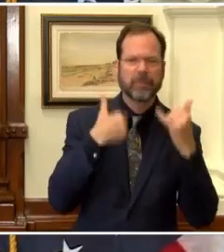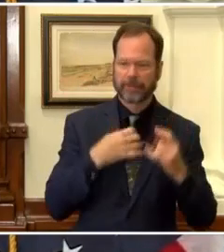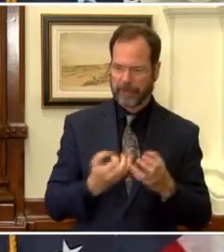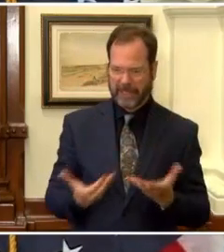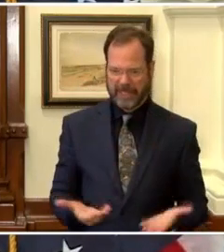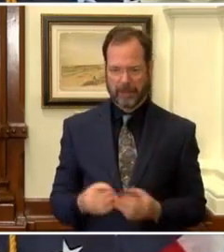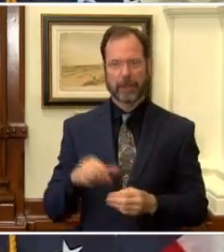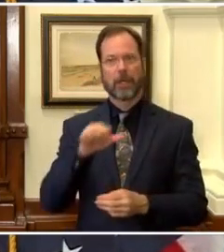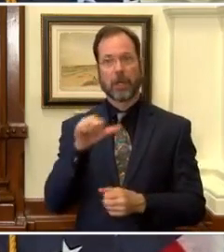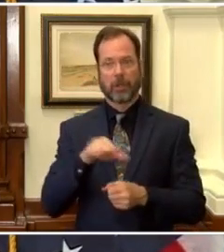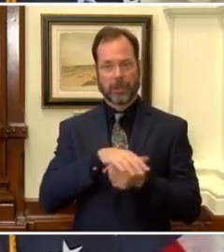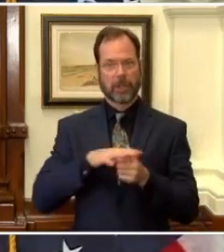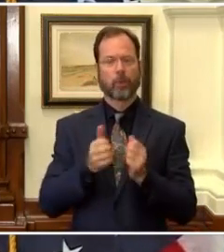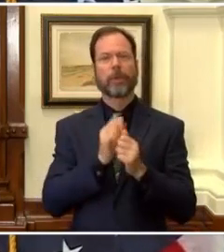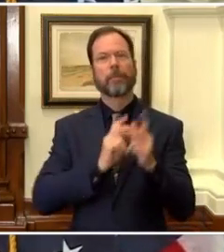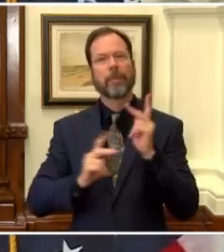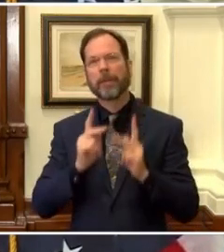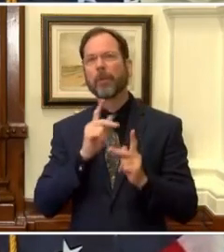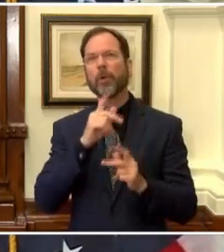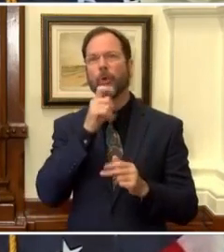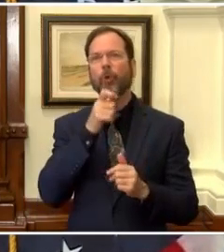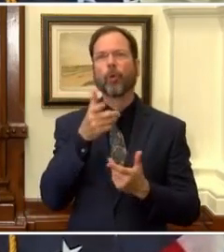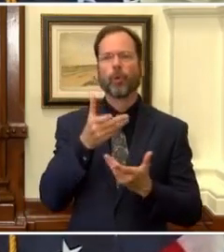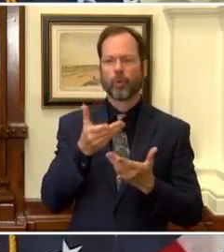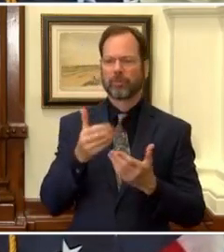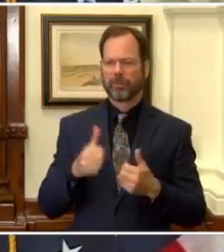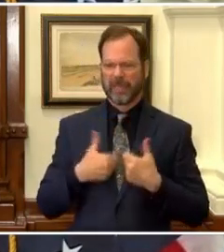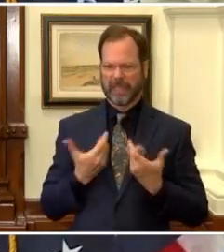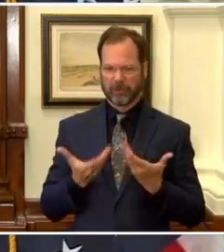ARE IN TERMS OF CAPACITY THAN TO TALK TO THEM PERSONALLY. WE WILL DO THAT ON A VERY REGULAR BASIS.